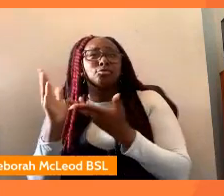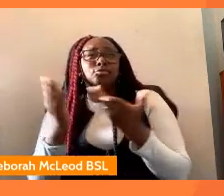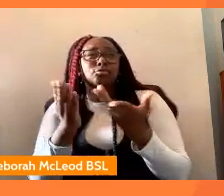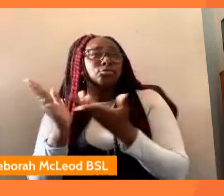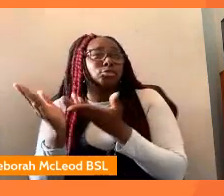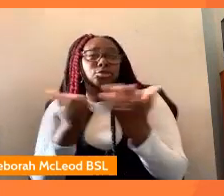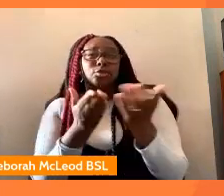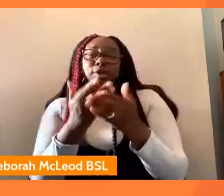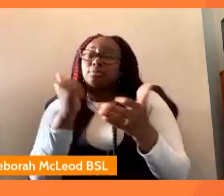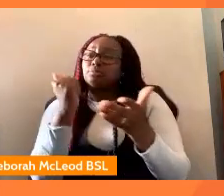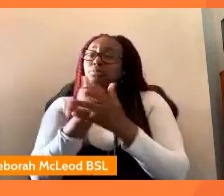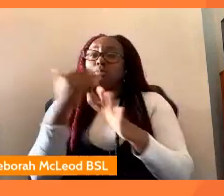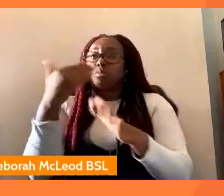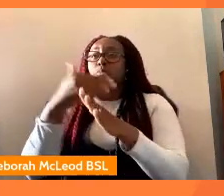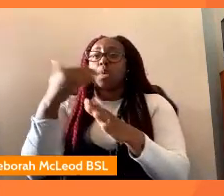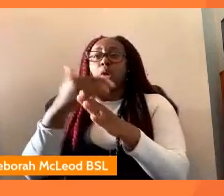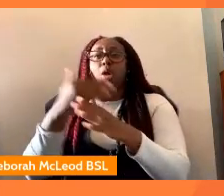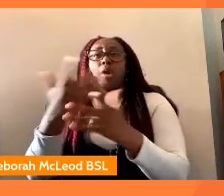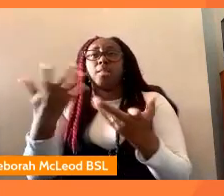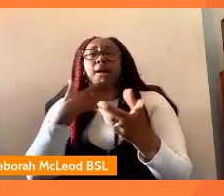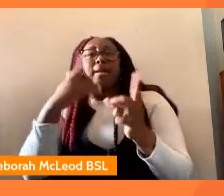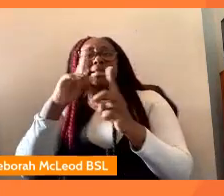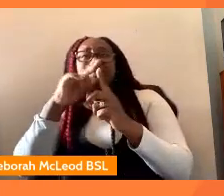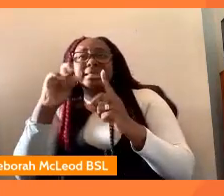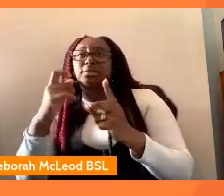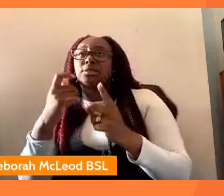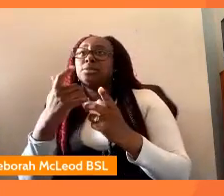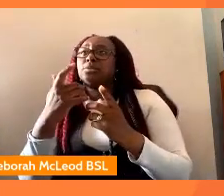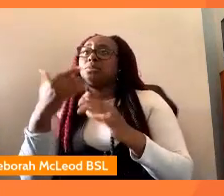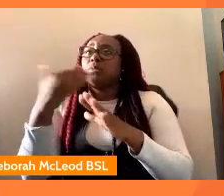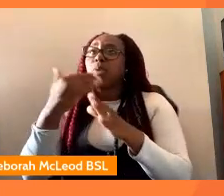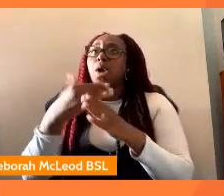The impetus to create digital work in future-facing formats that take